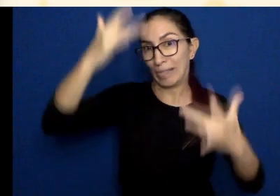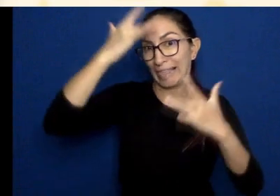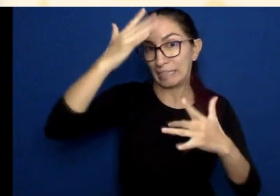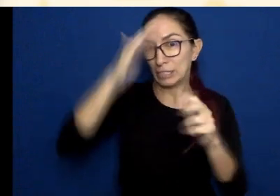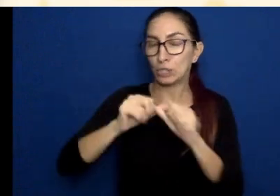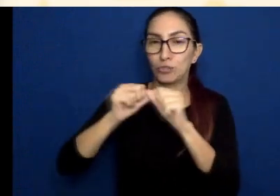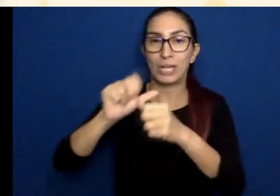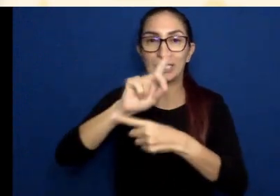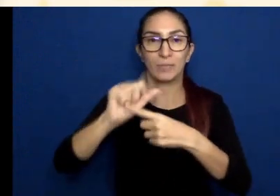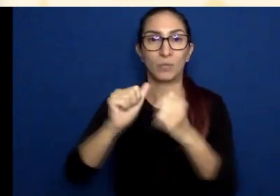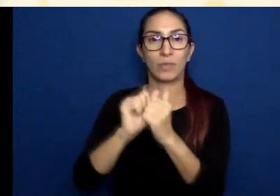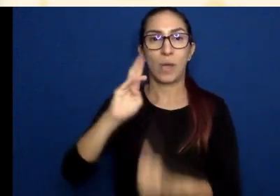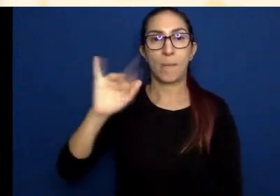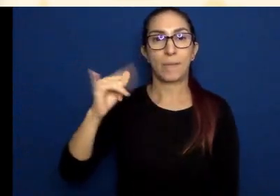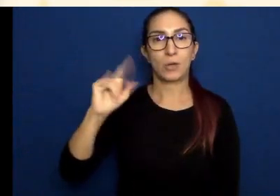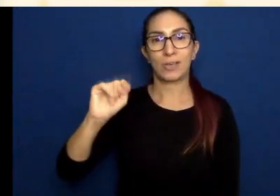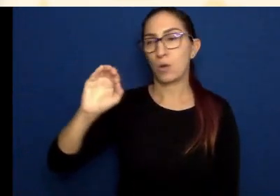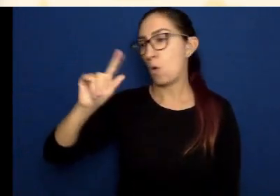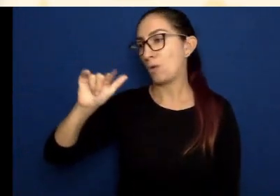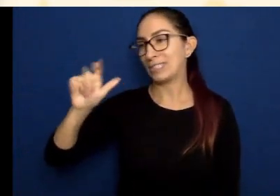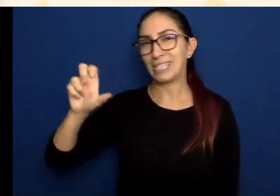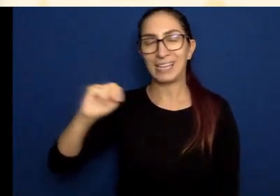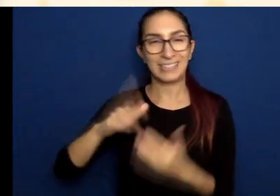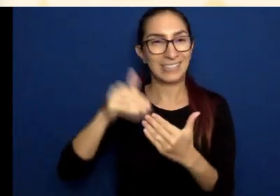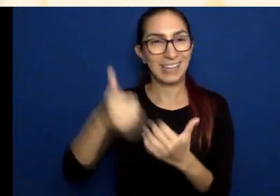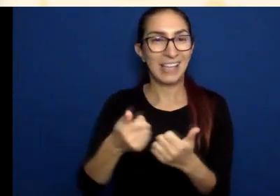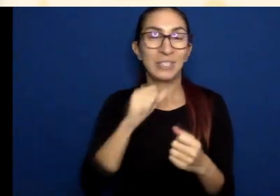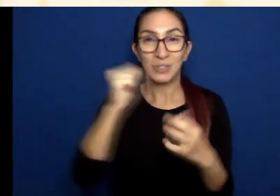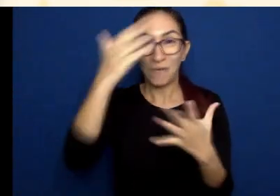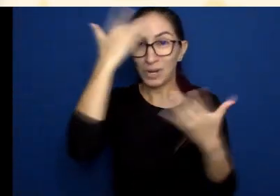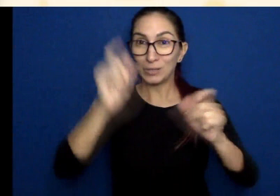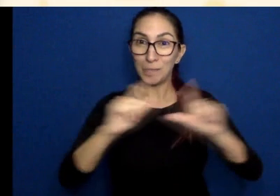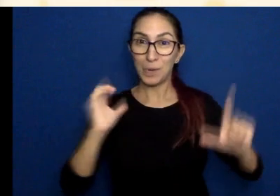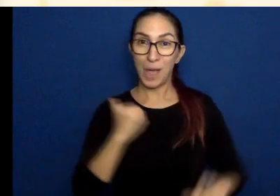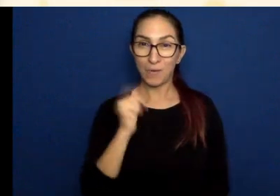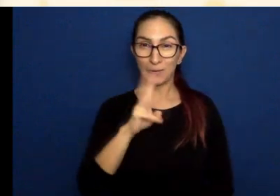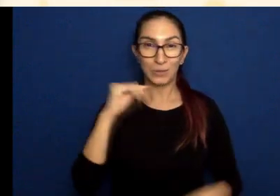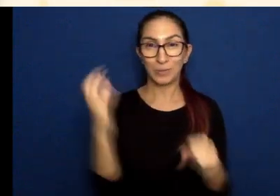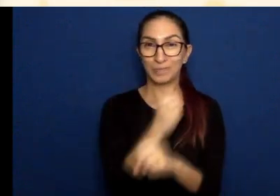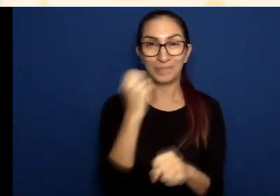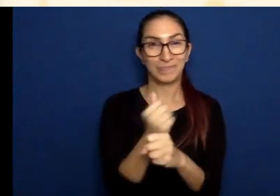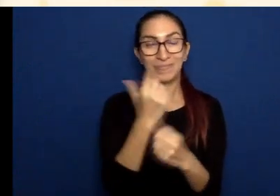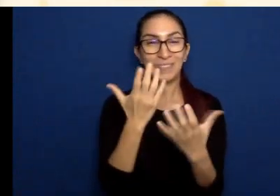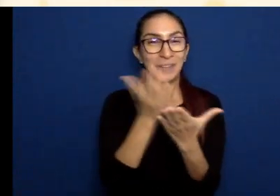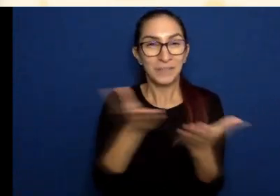Don't forget to visit our sponsors place to get virtual tracts and enter for a chance to win great prizes. See you right after the break.